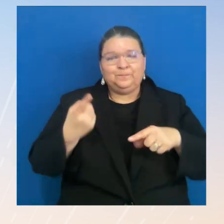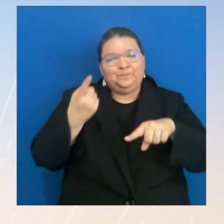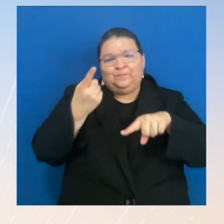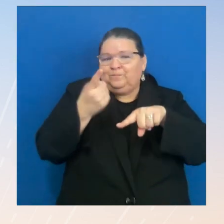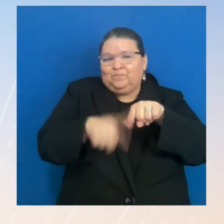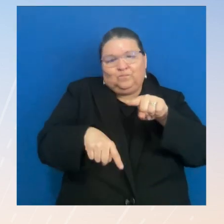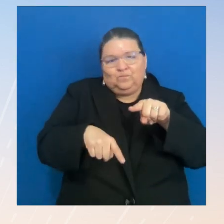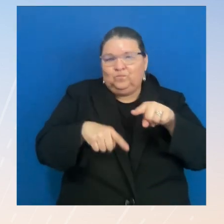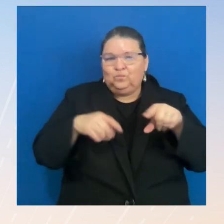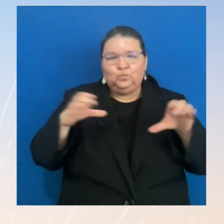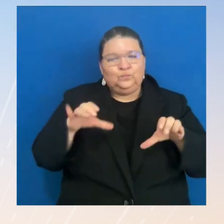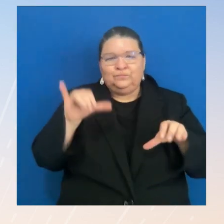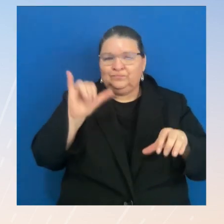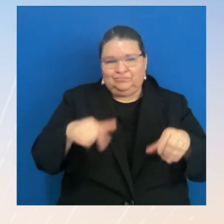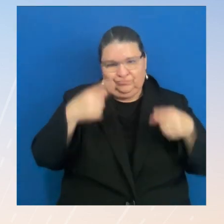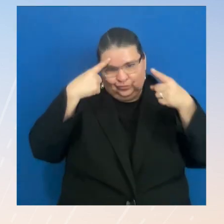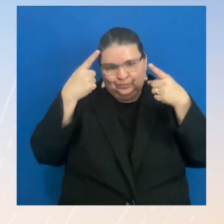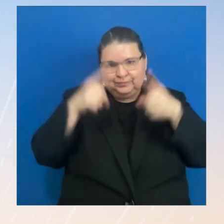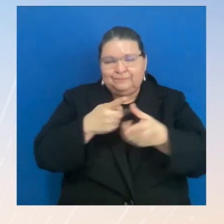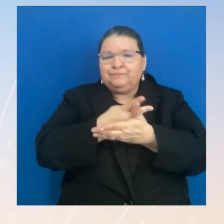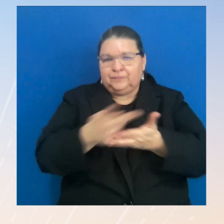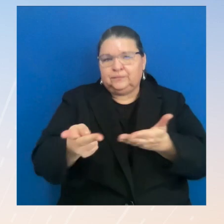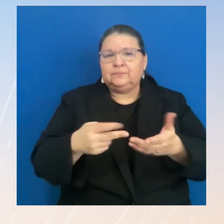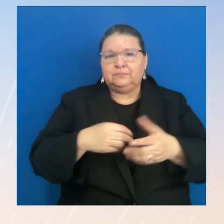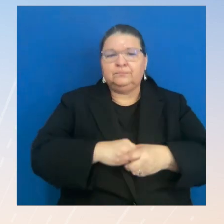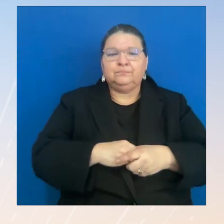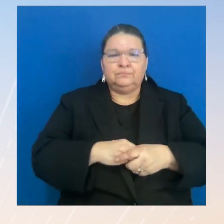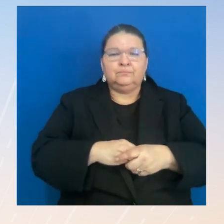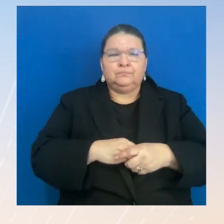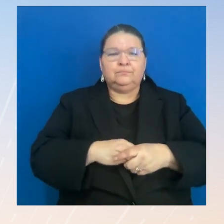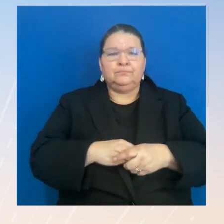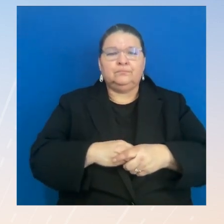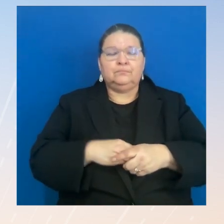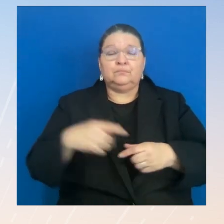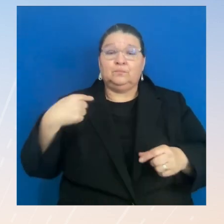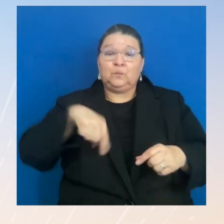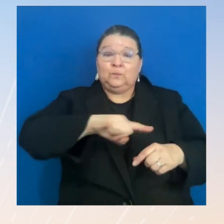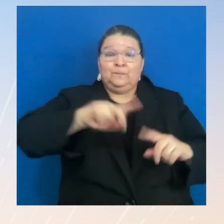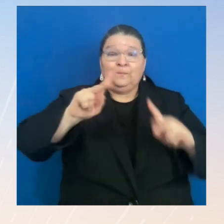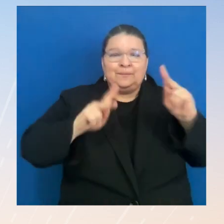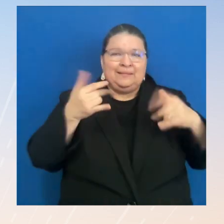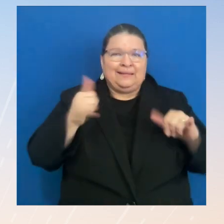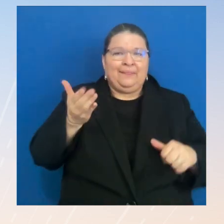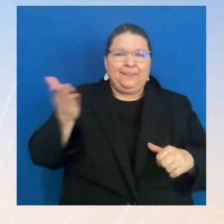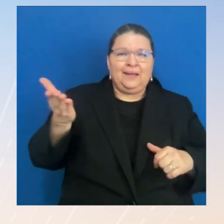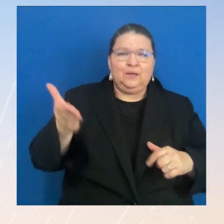But also, it's important to note that we believe that this should be provided on an emergency basis,